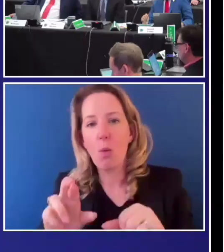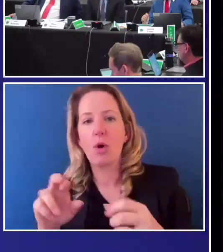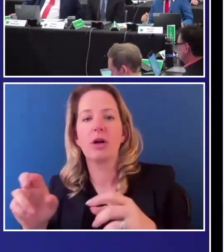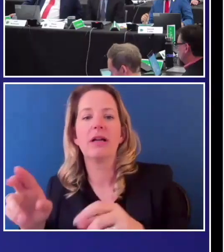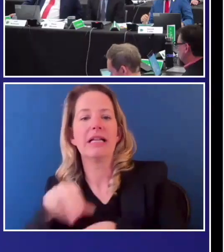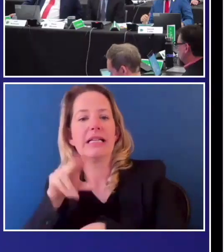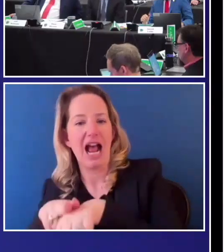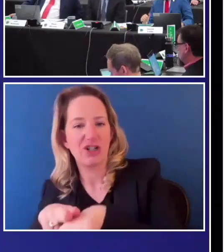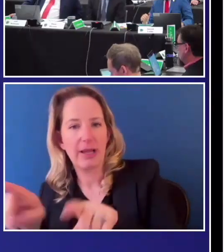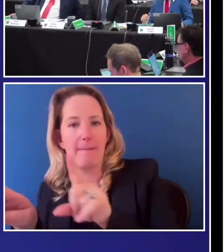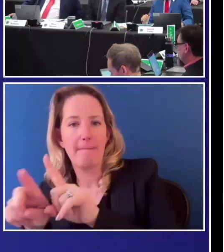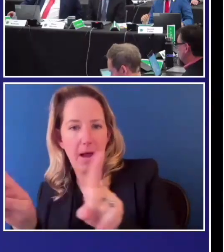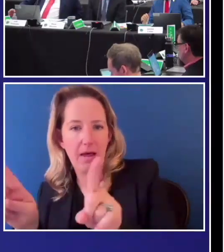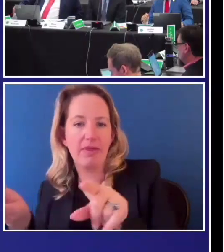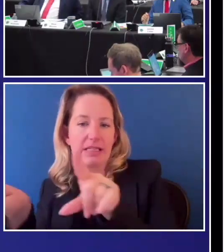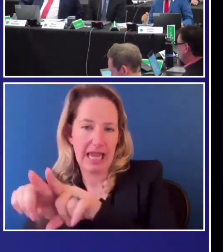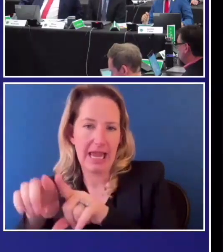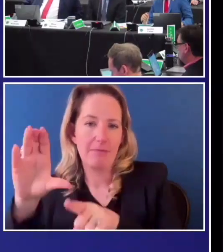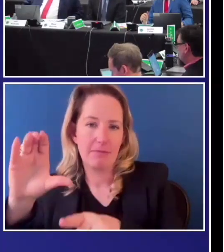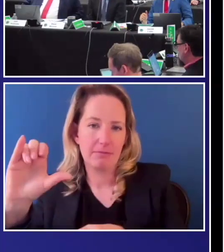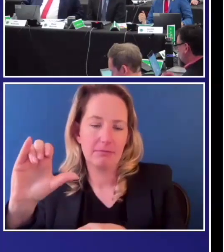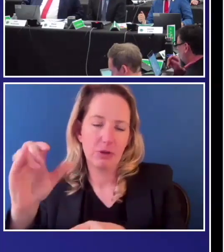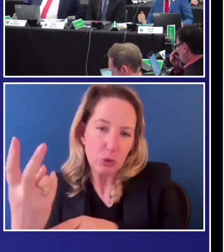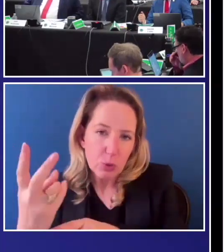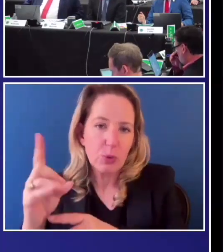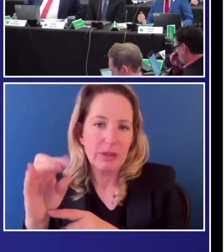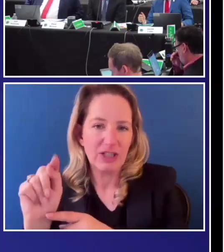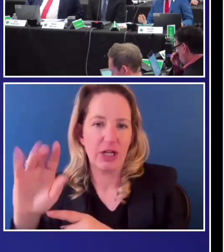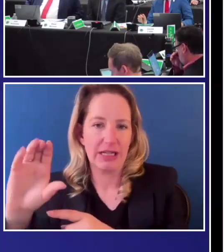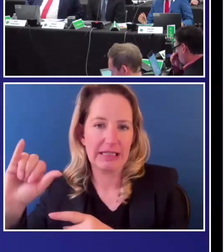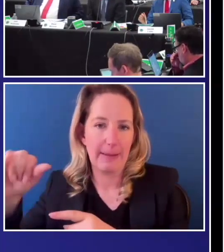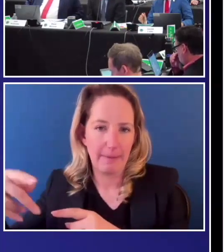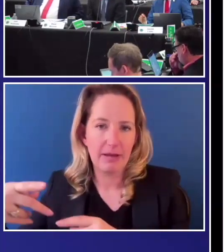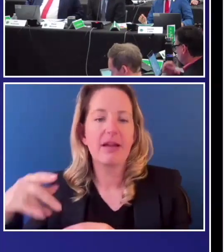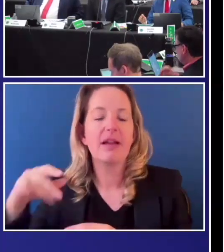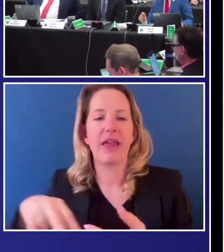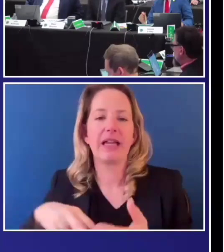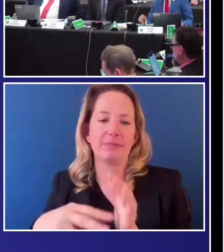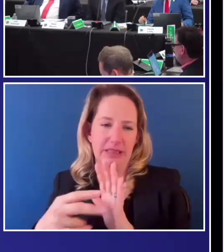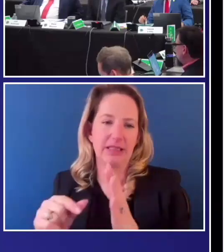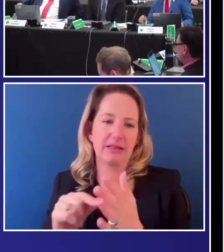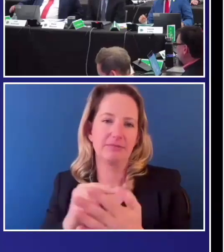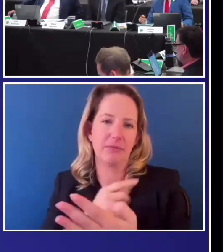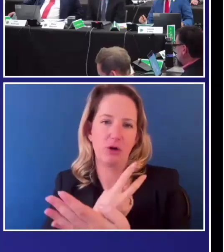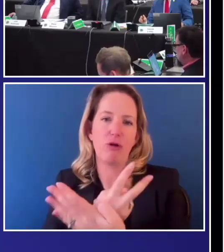So that's, that's the graduate -- the method of determining the graduate comparison groups.